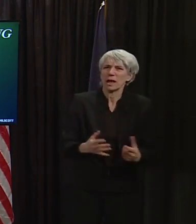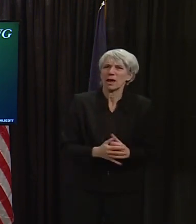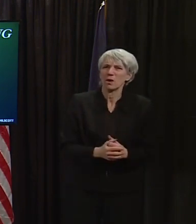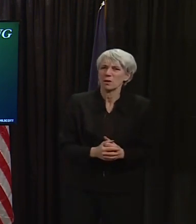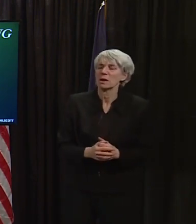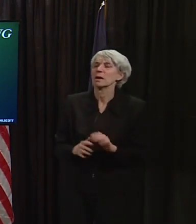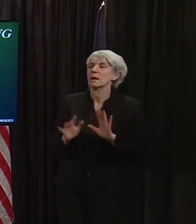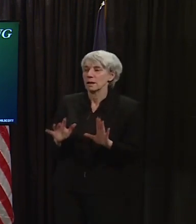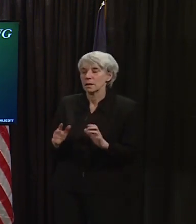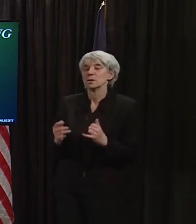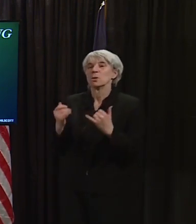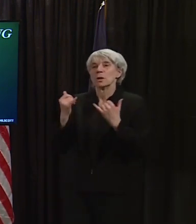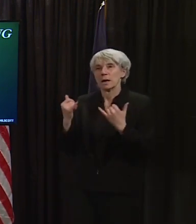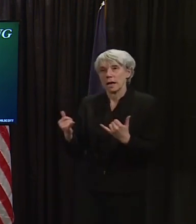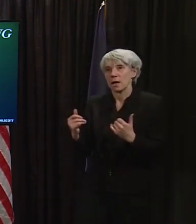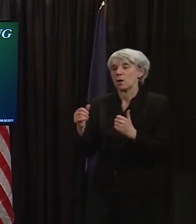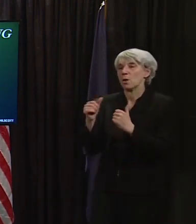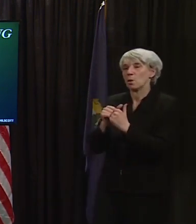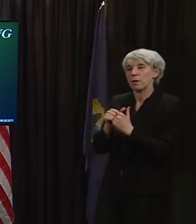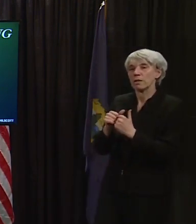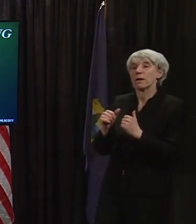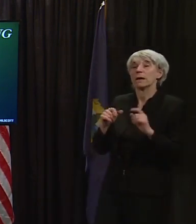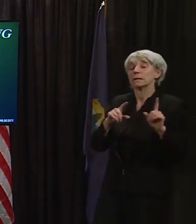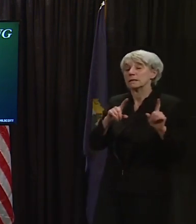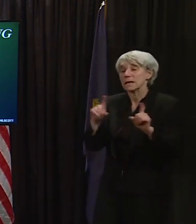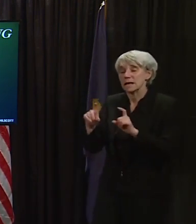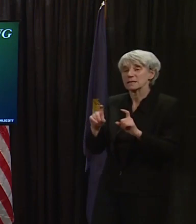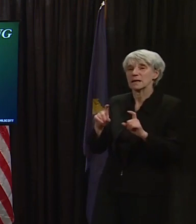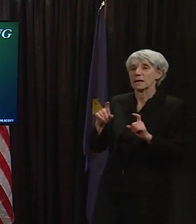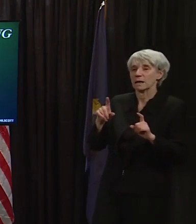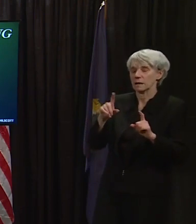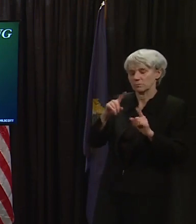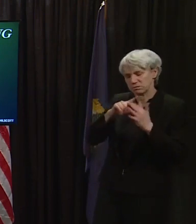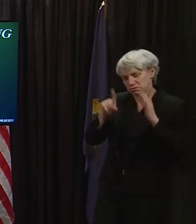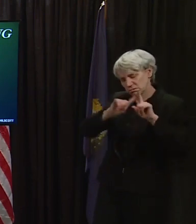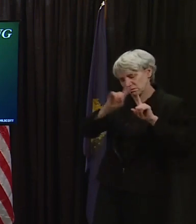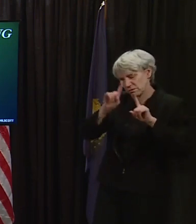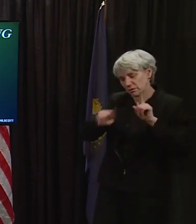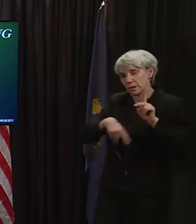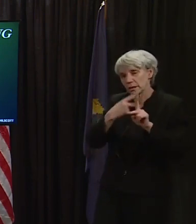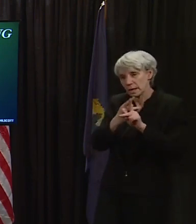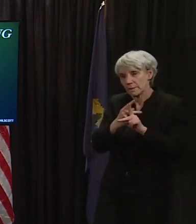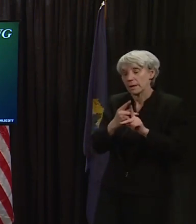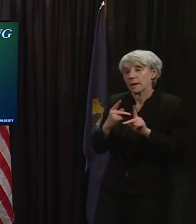surveillance testing testing after close contact. These types of testing